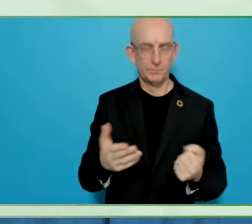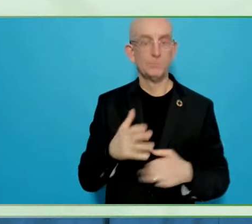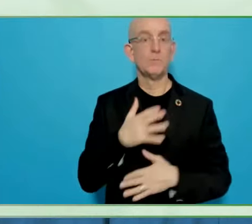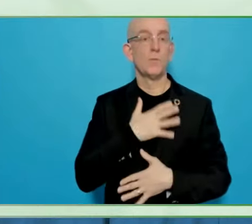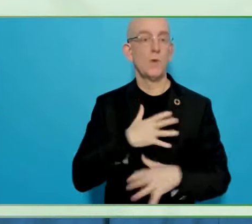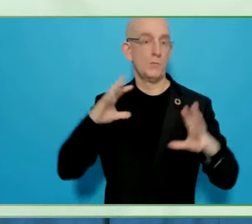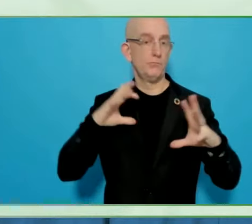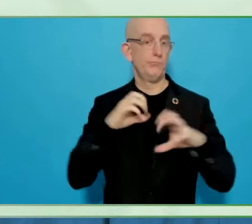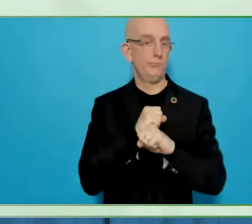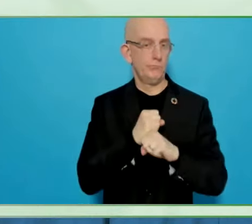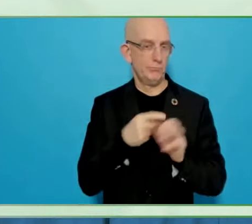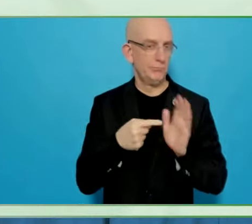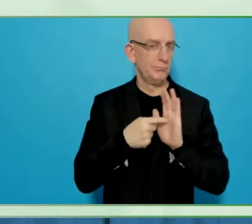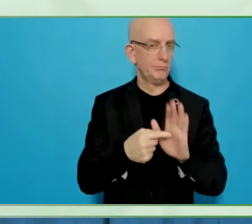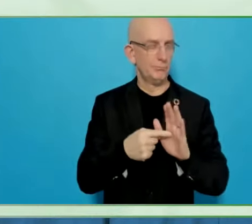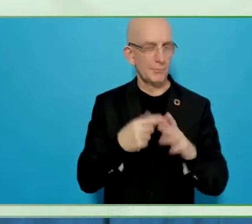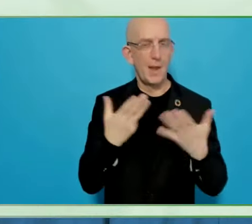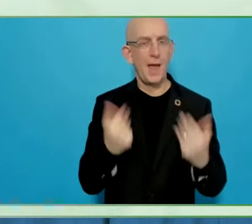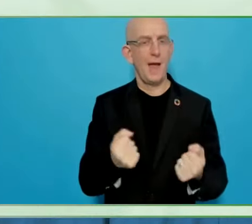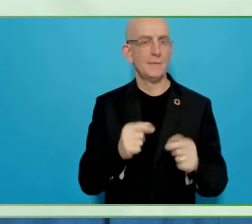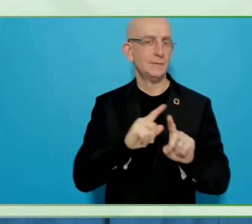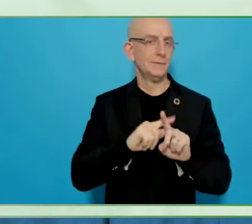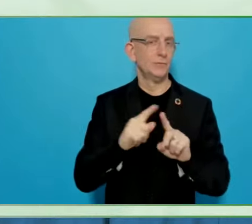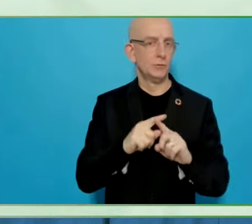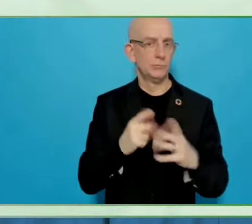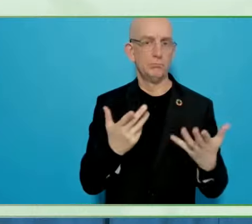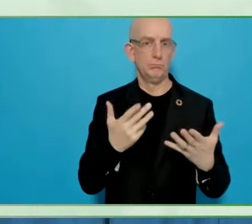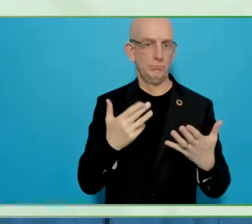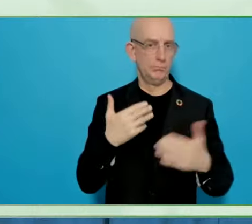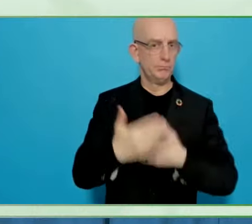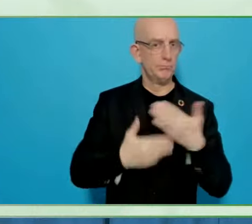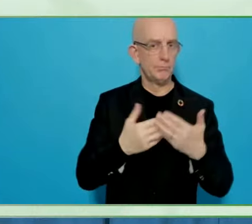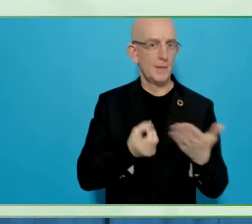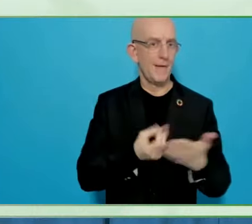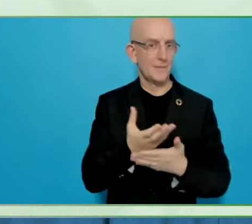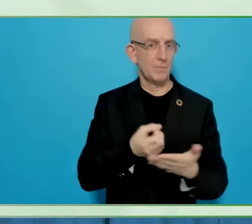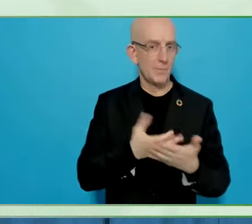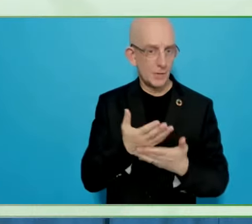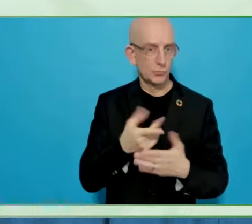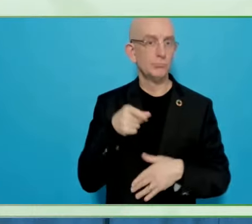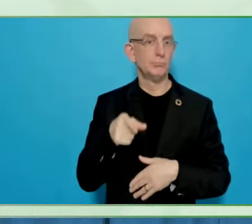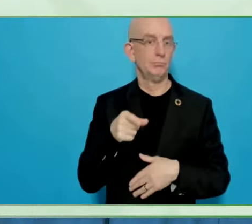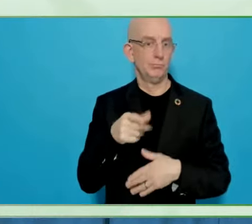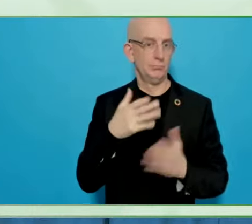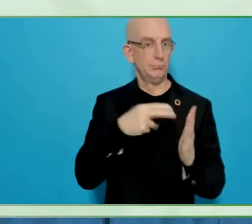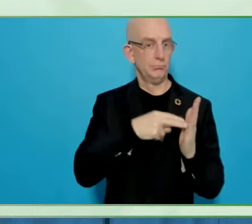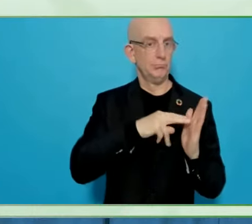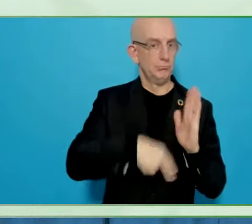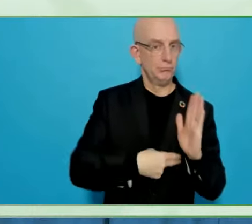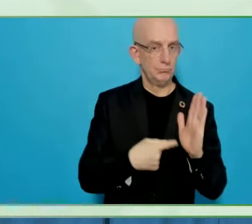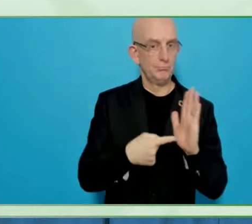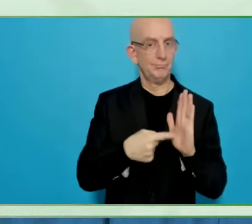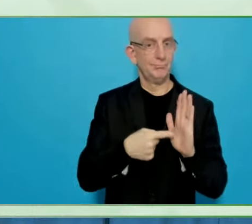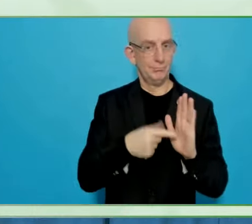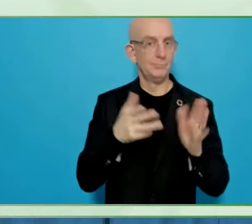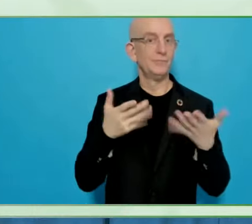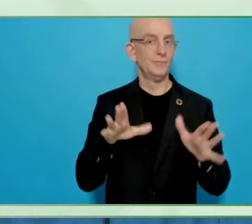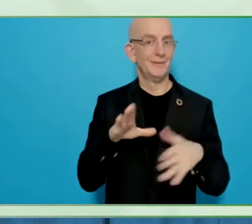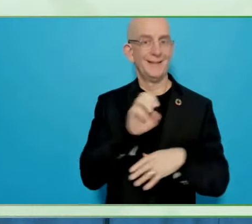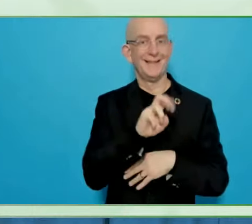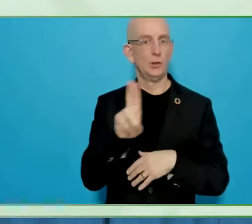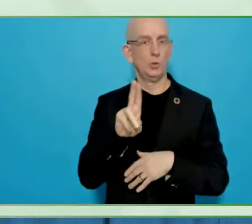consortium led by some partners but also with national experts, each